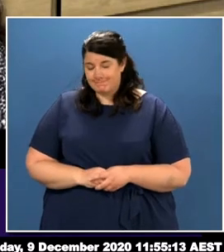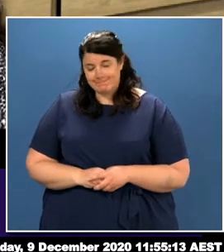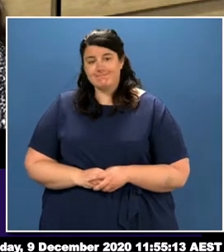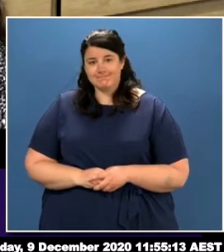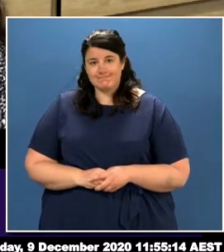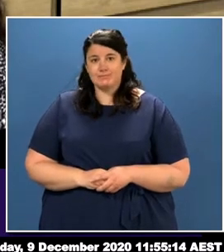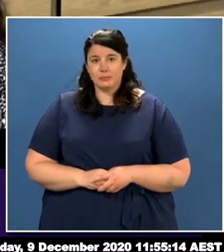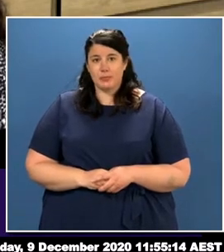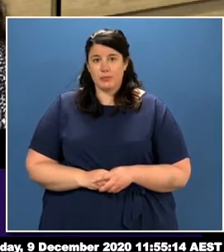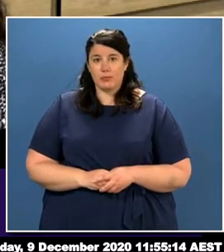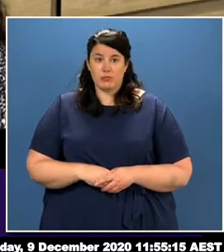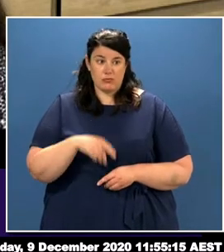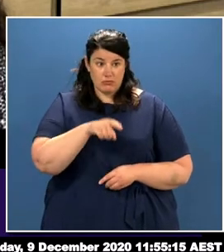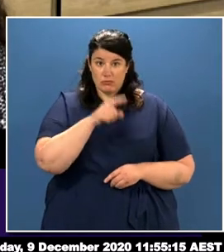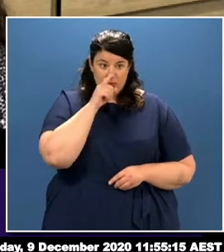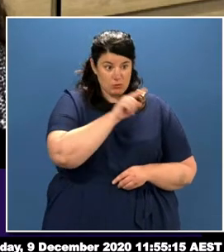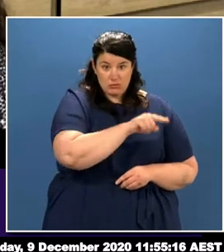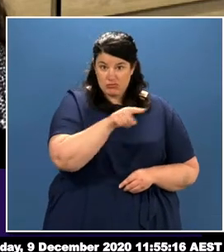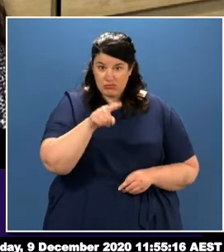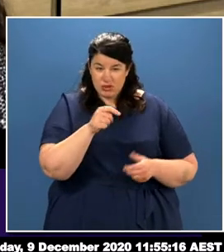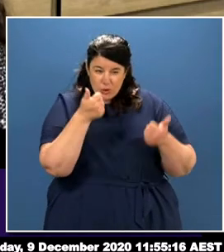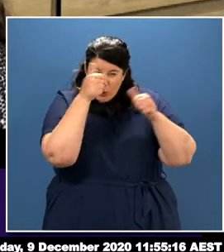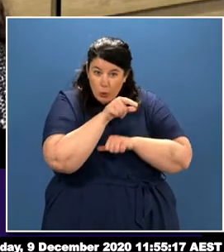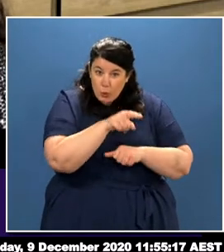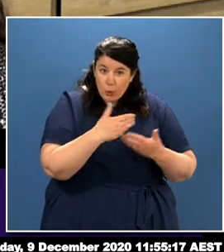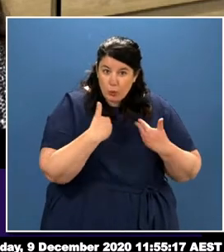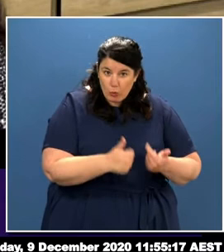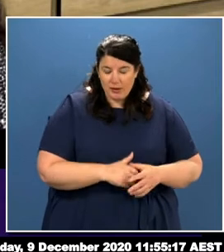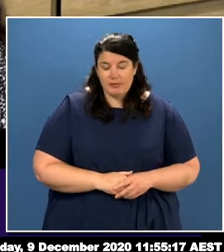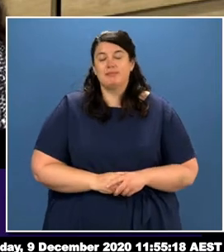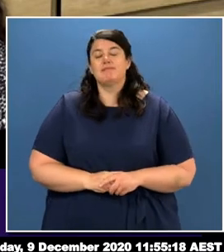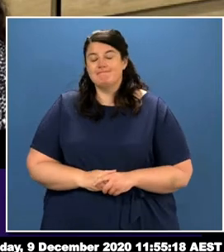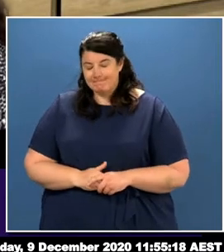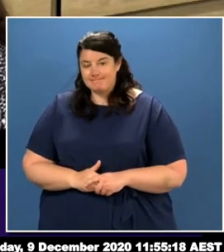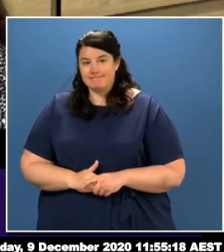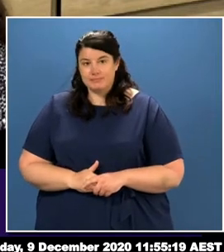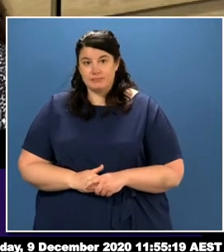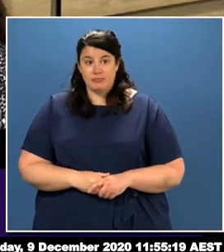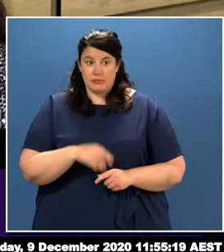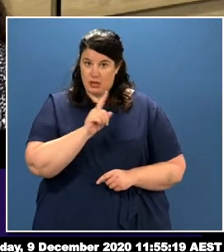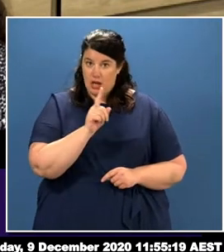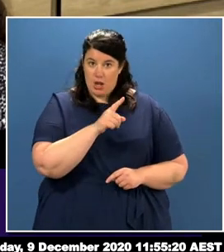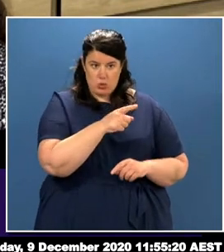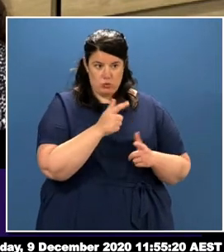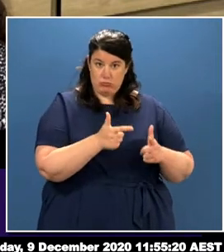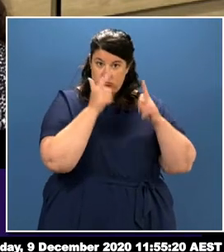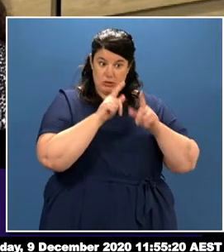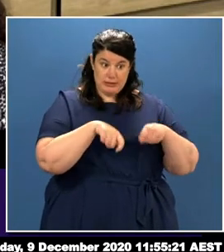And you would say your colleagues have gotten to know you? That's correct. You now lead a group of people at the ATO?